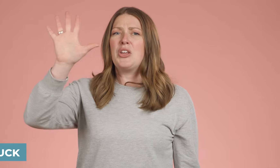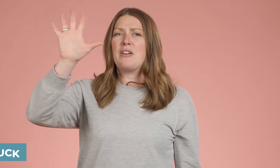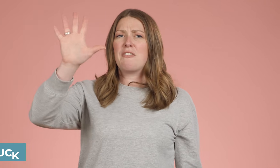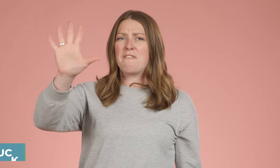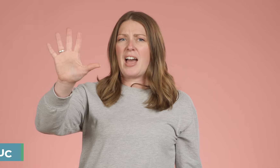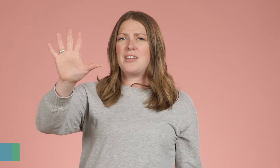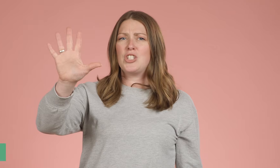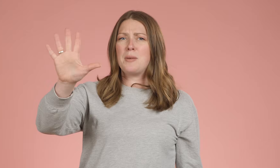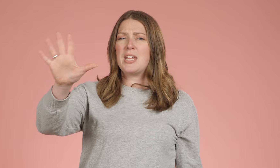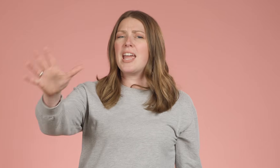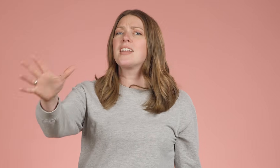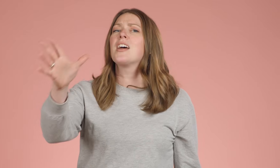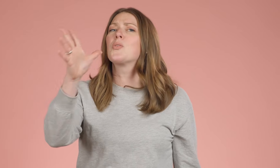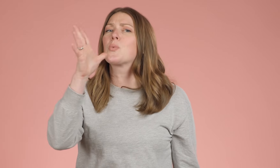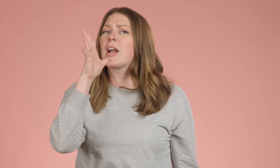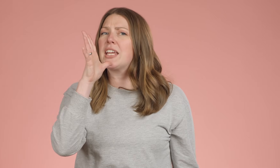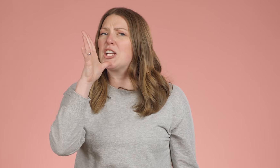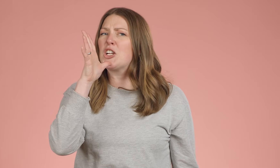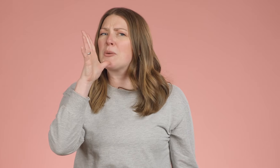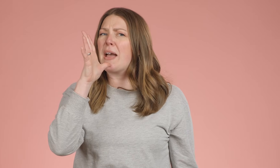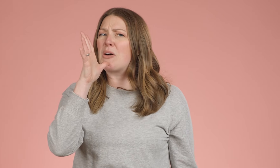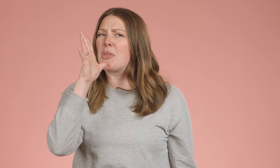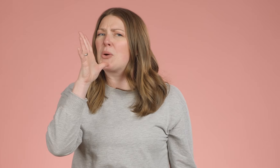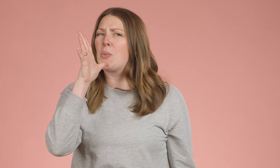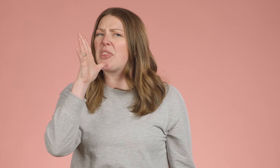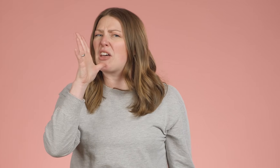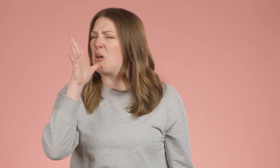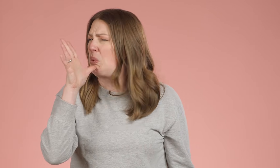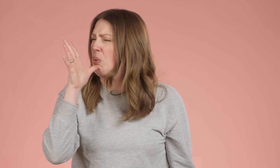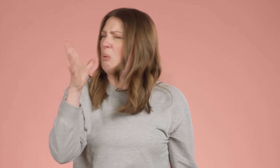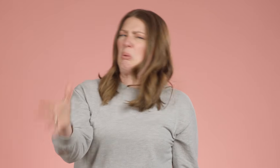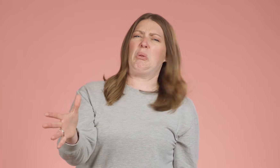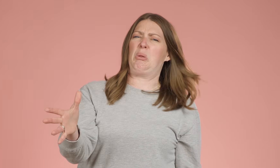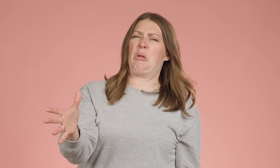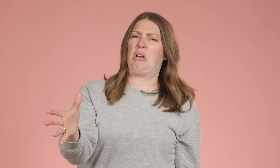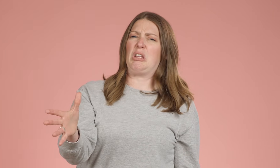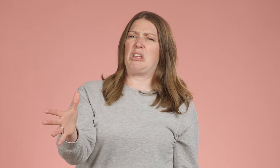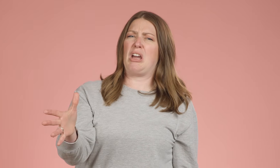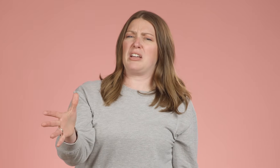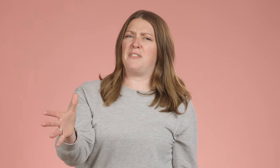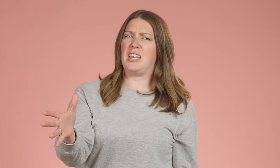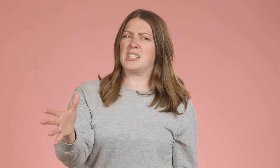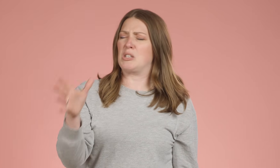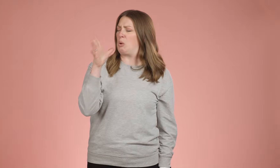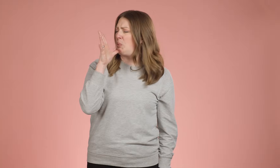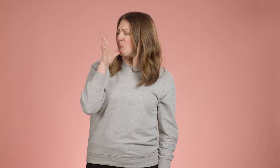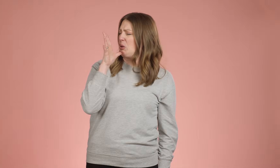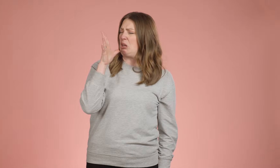You have a five-shaped hand right here. Your mouth with the. Oh, yuck face.